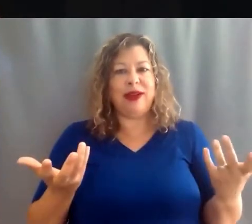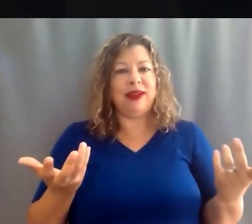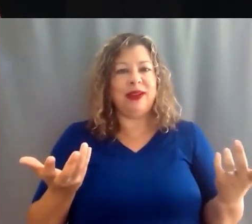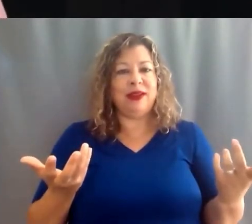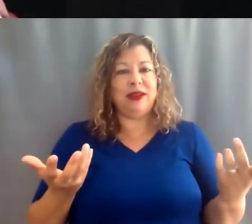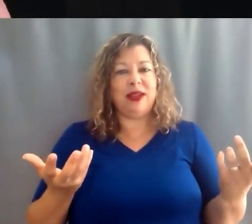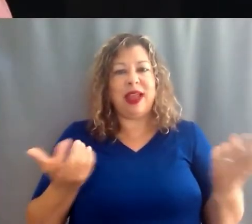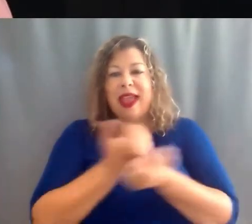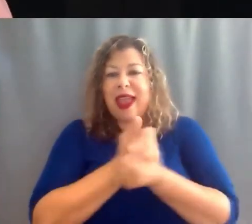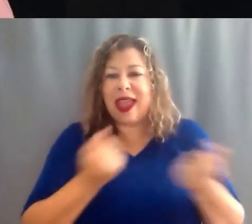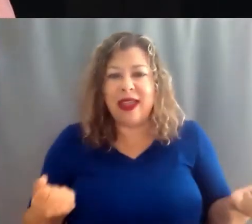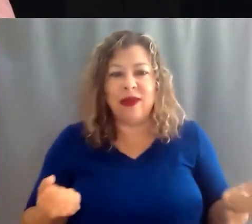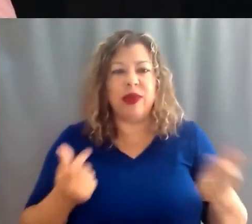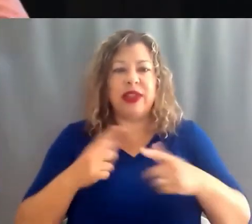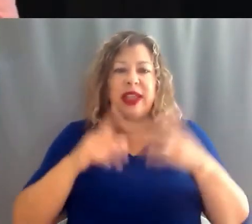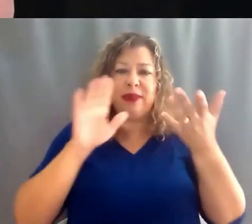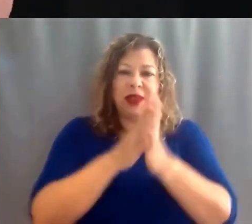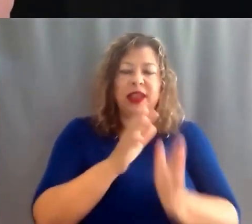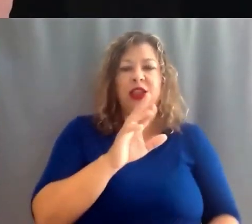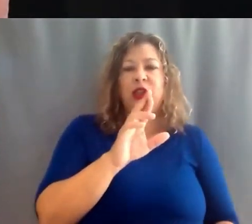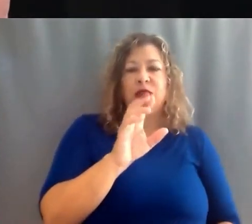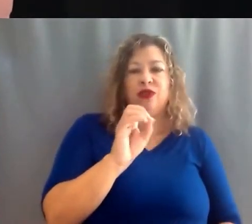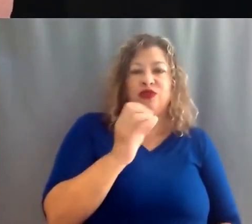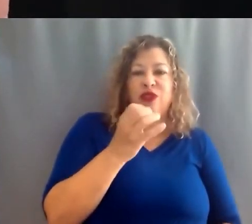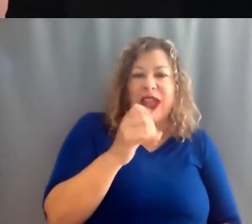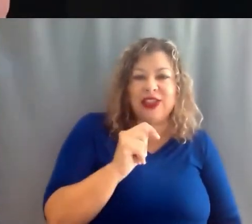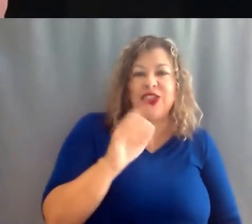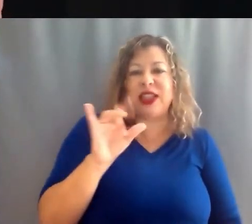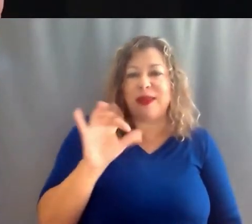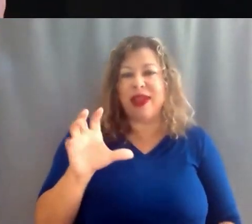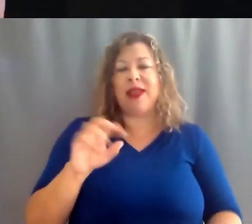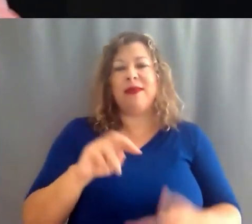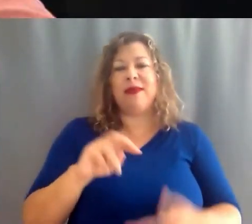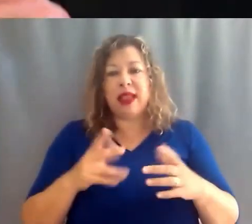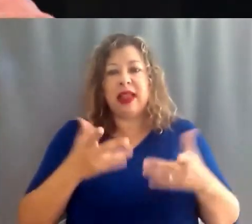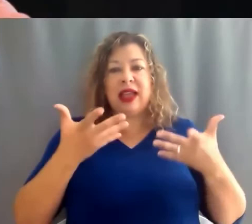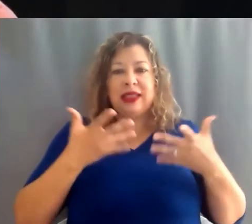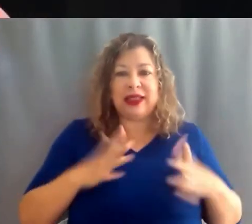Ratchetdemic and allow ourselves to see ourselves as ourselves? And that's what this was about.